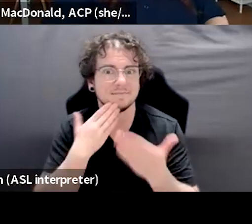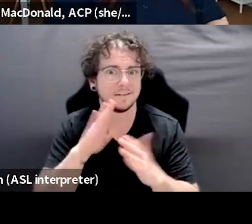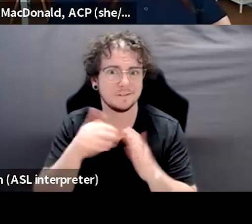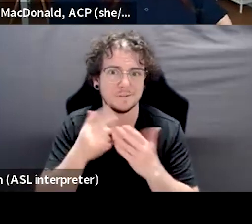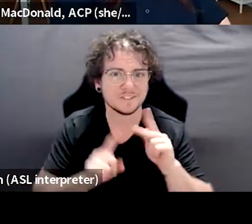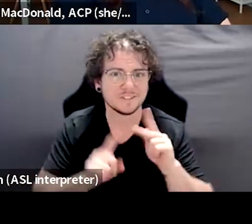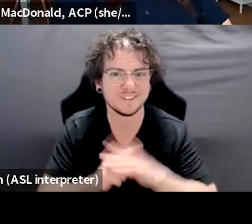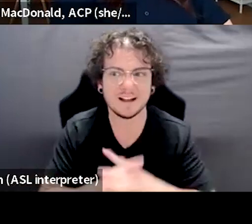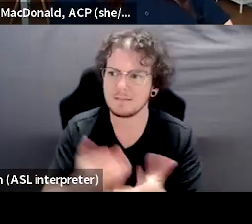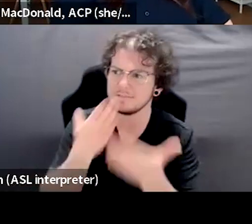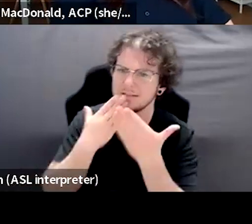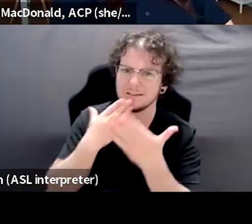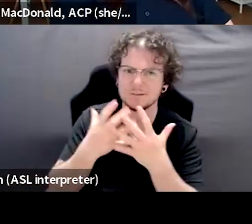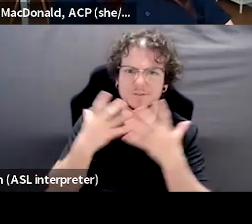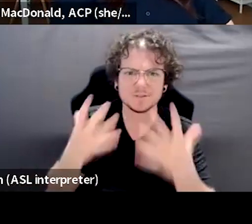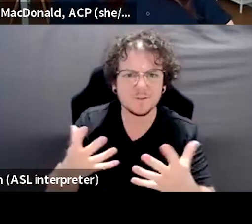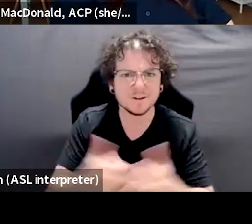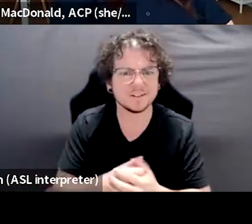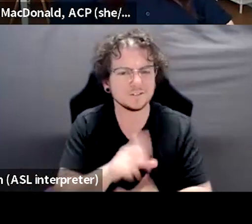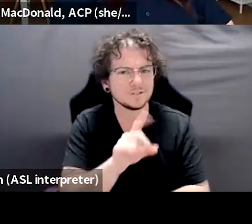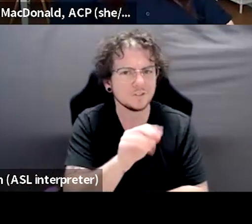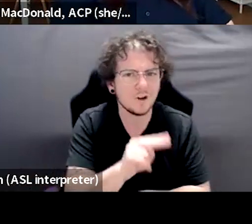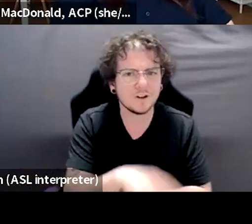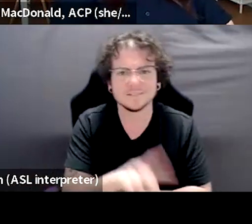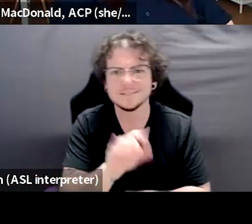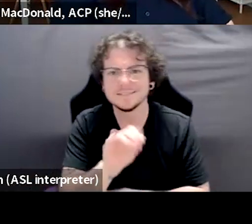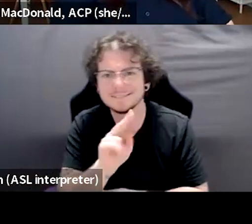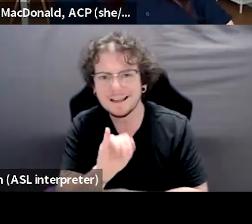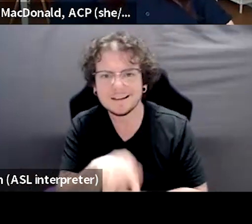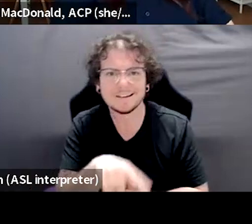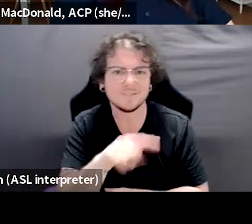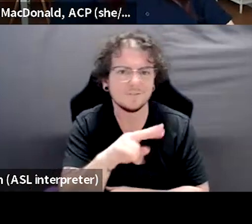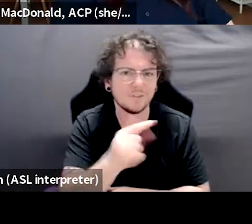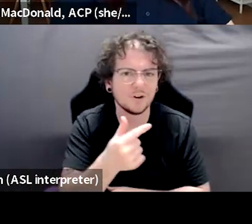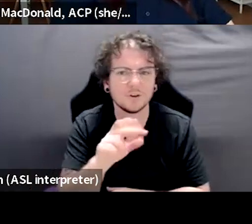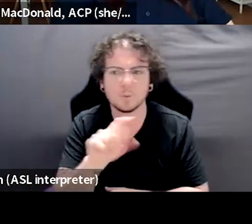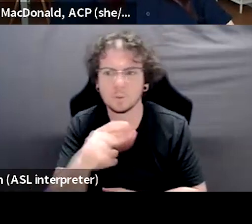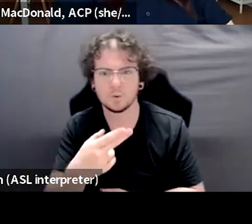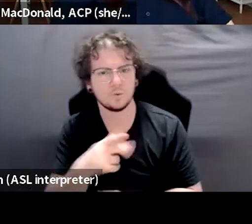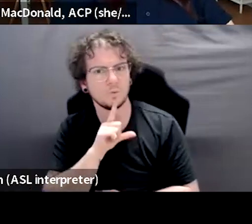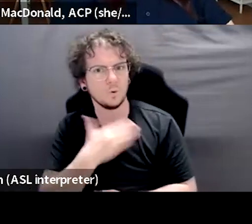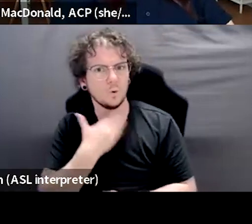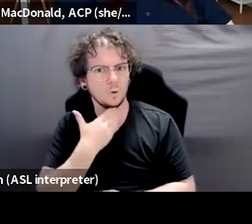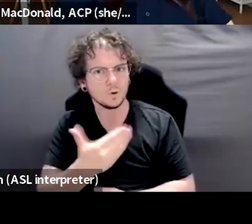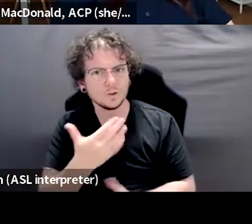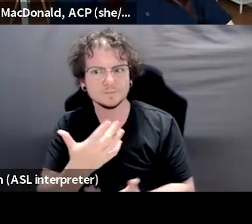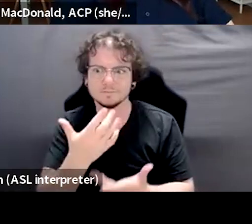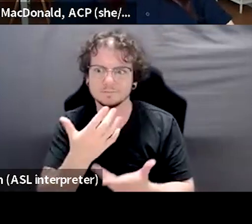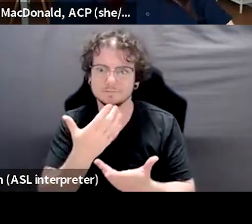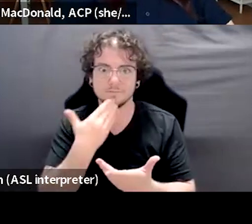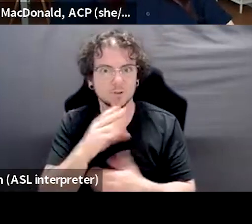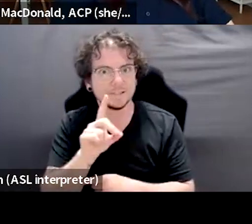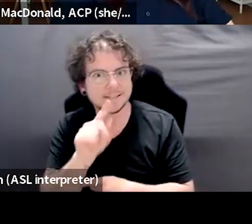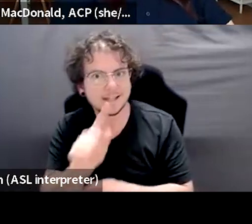Don, Dani, Phuong, Ruth, for joining us today. Super insightful. Lots of great data to dive into.